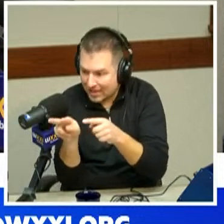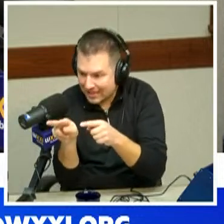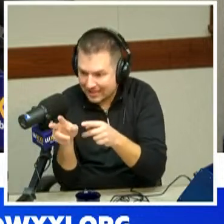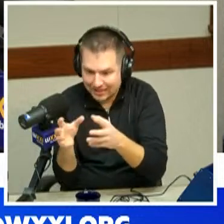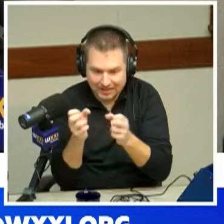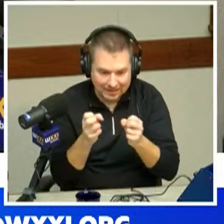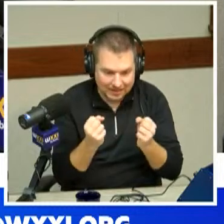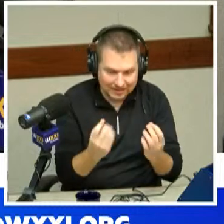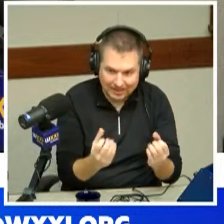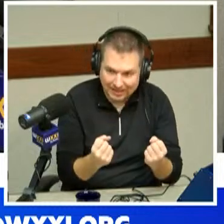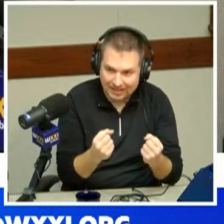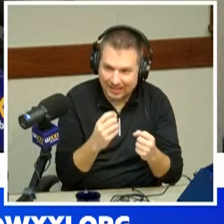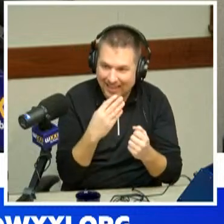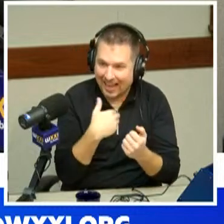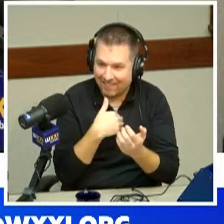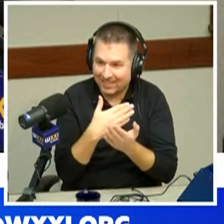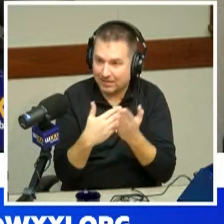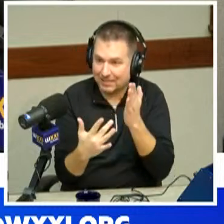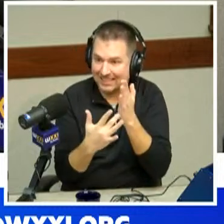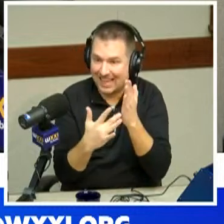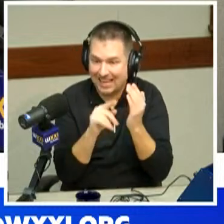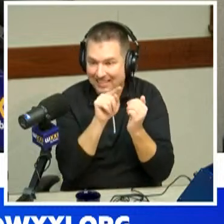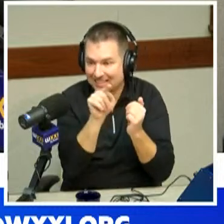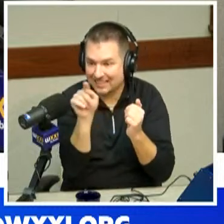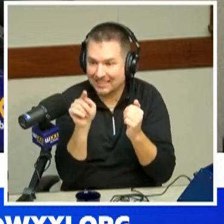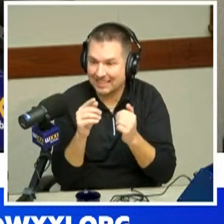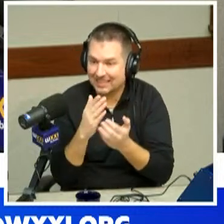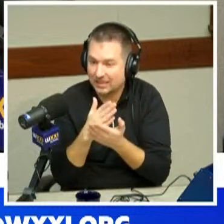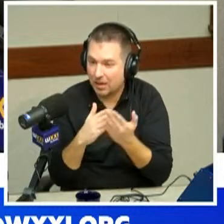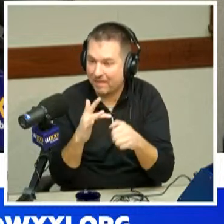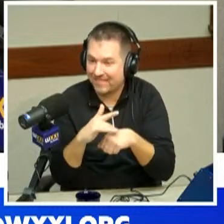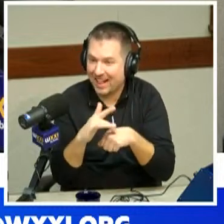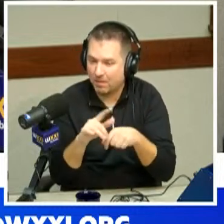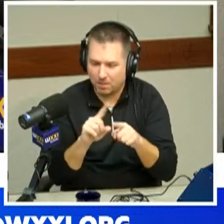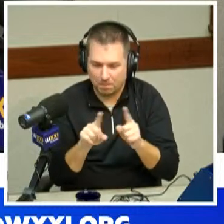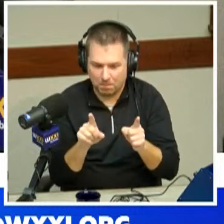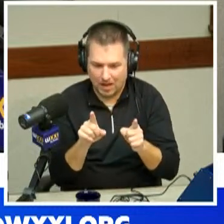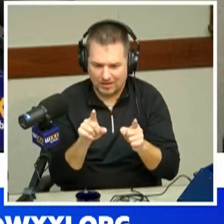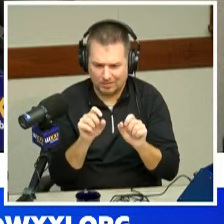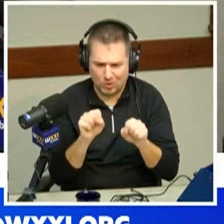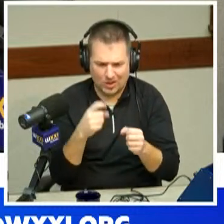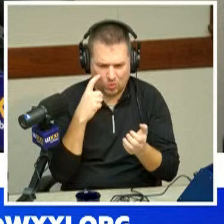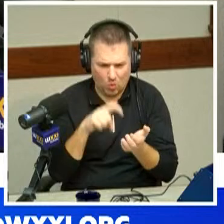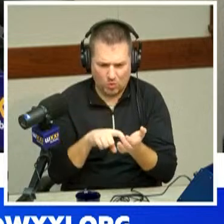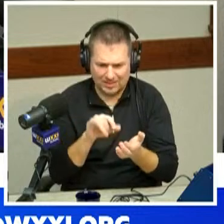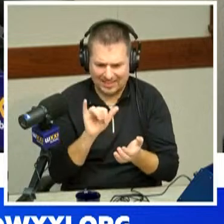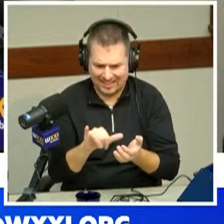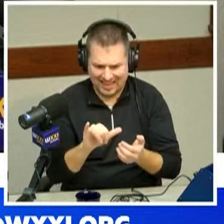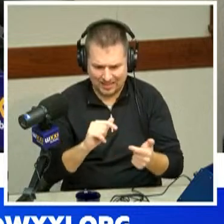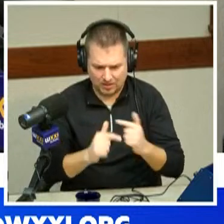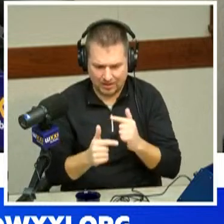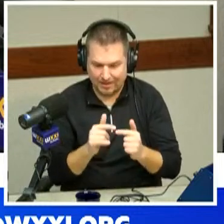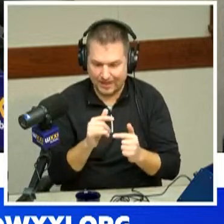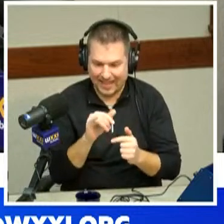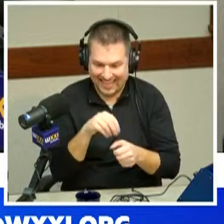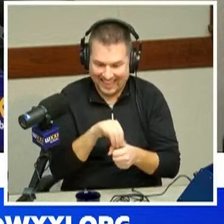it's there are technology available here U but as you can see the moment might be already gone you